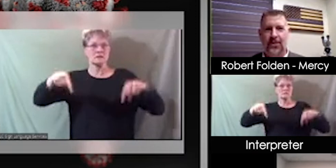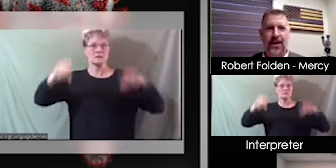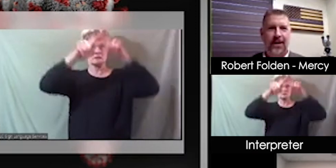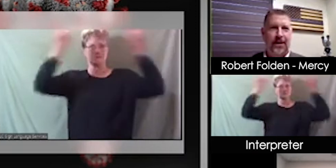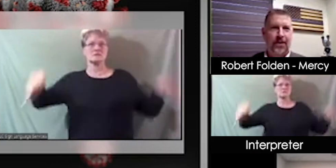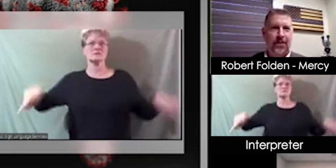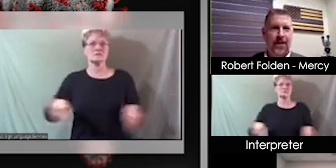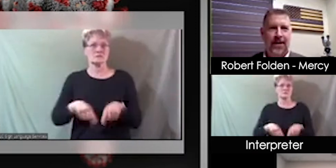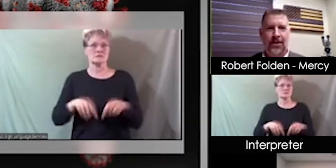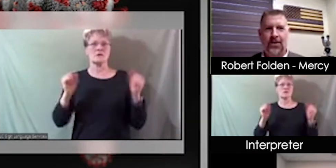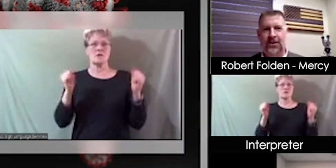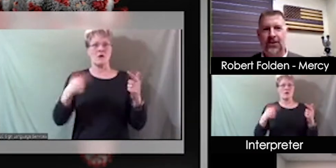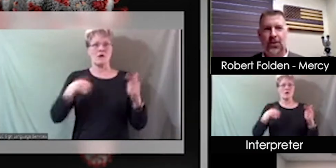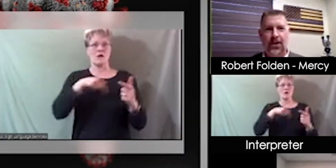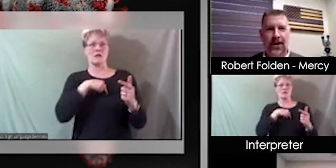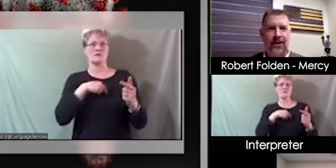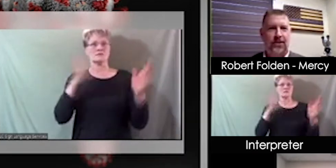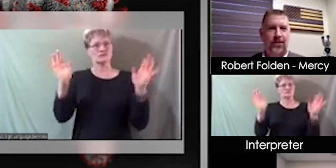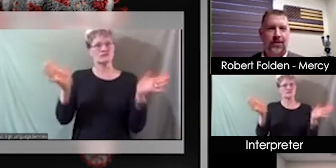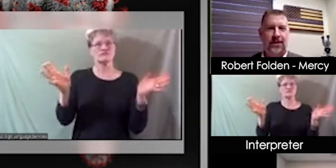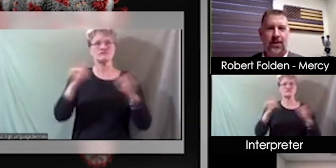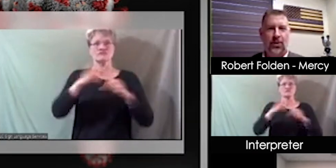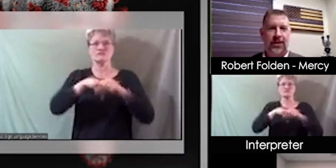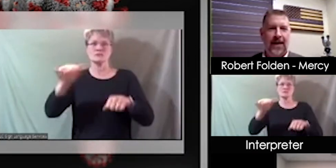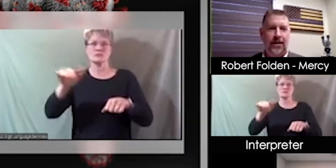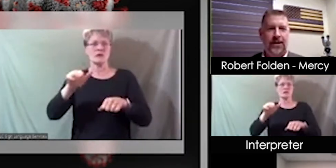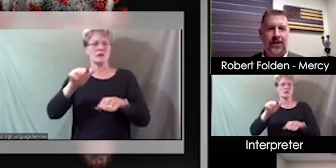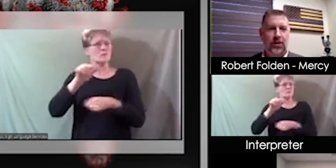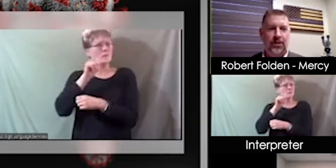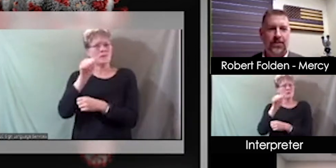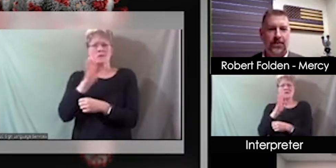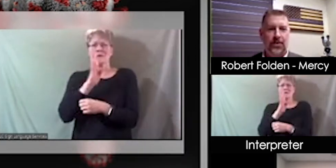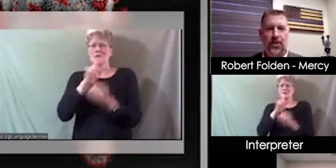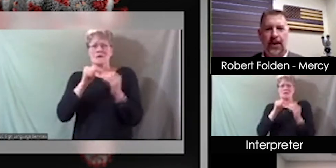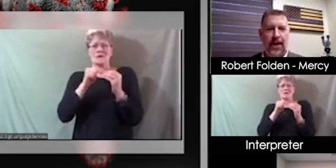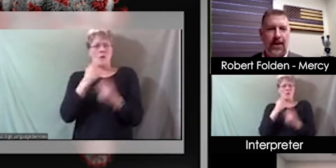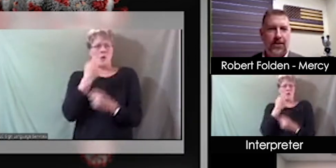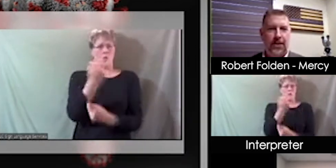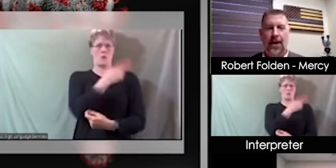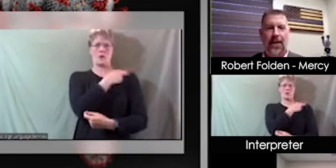Mercy Redding or Mayers or SRMC or the county sort of going on